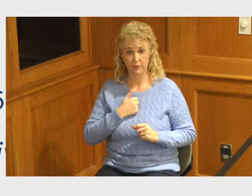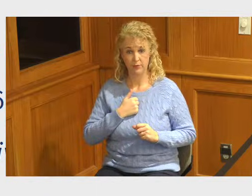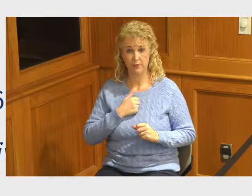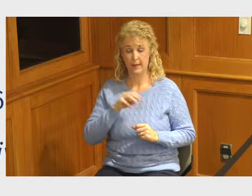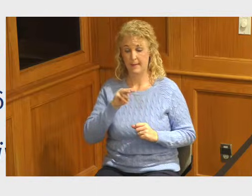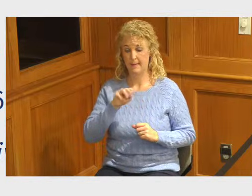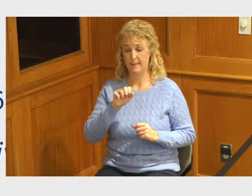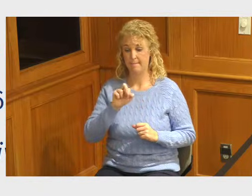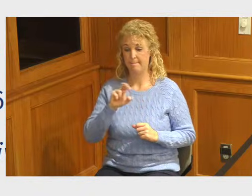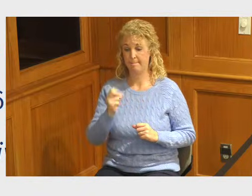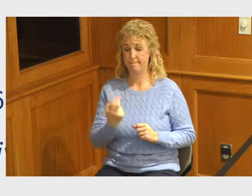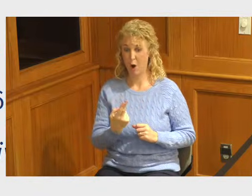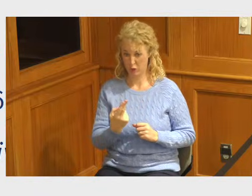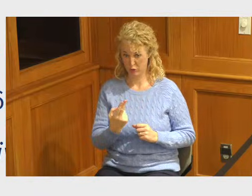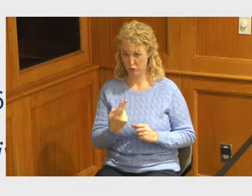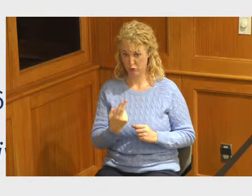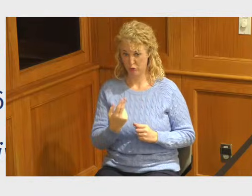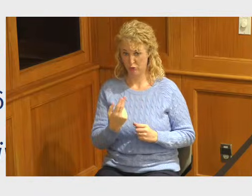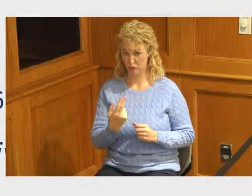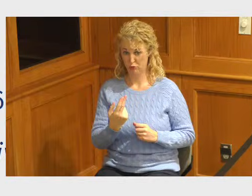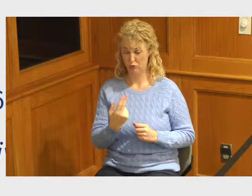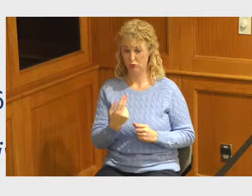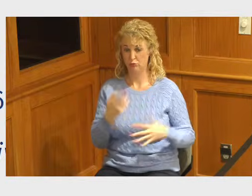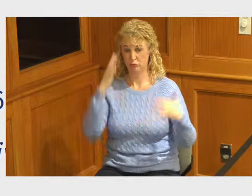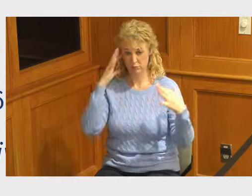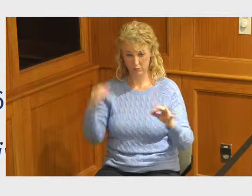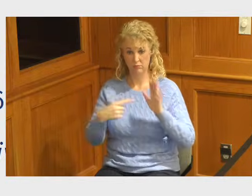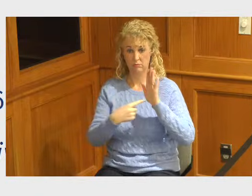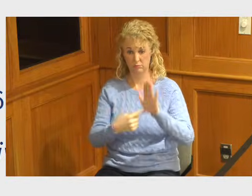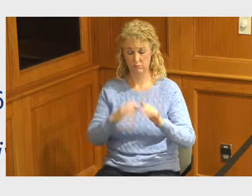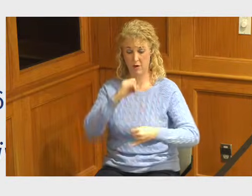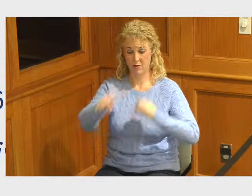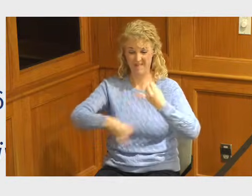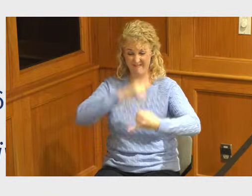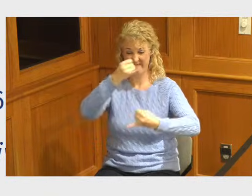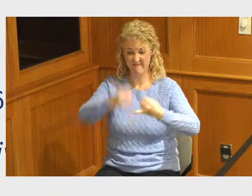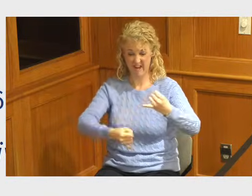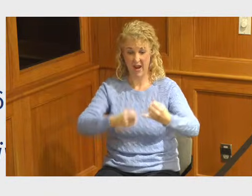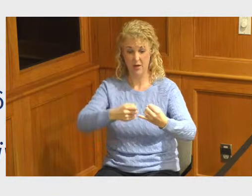March to be able to by the beginning of April say here's our sort of final commitments so we can be